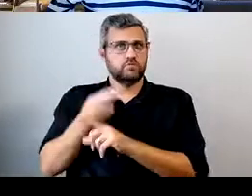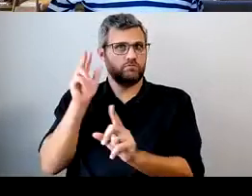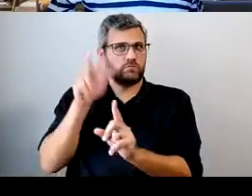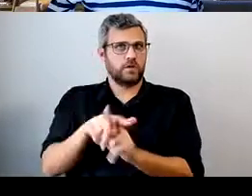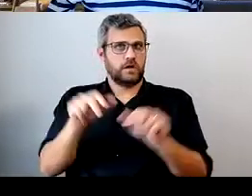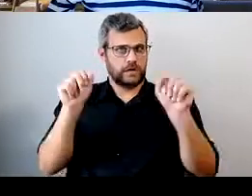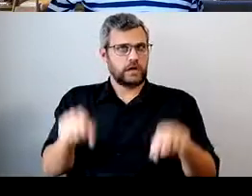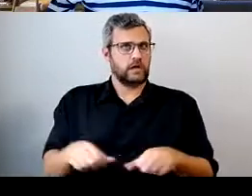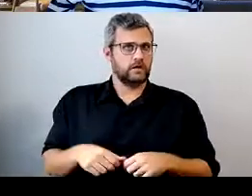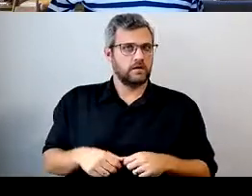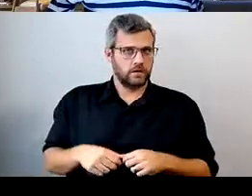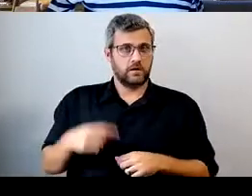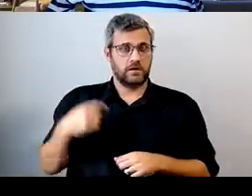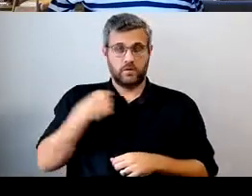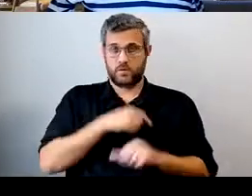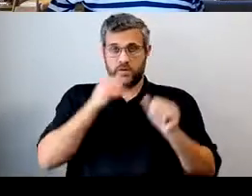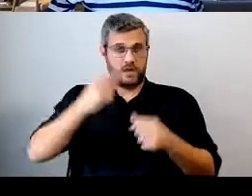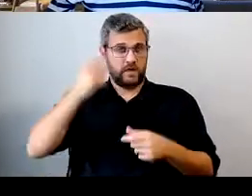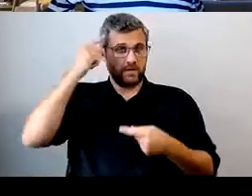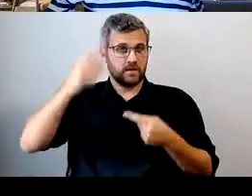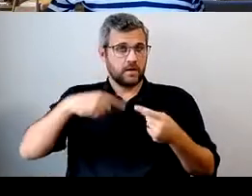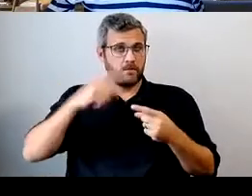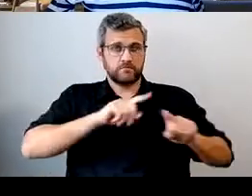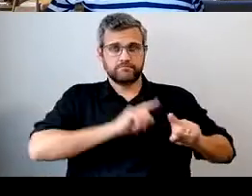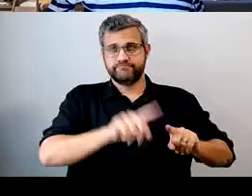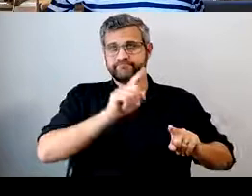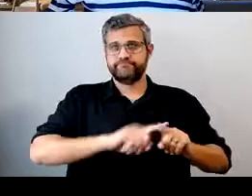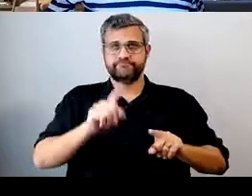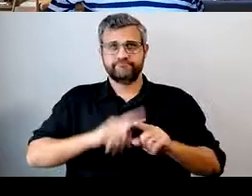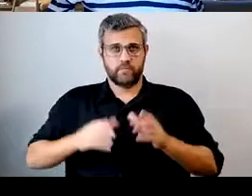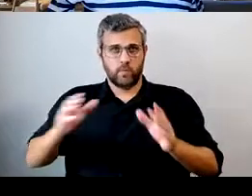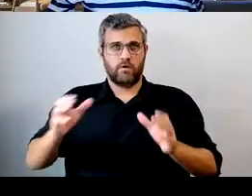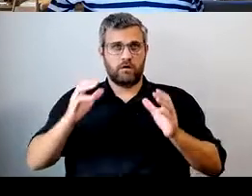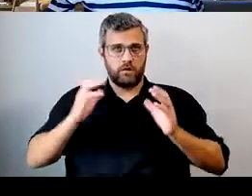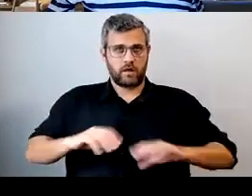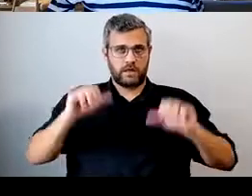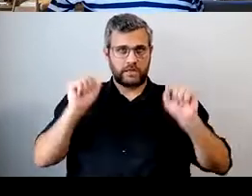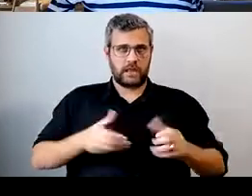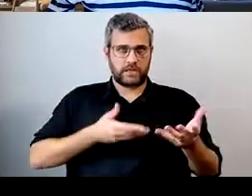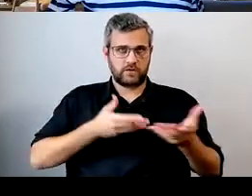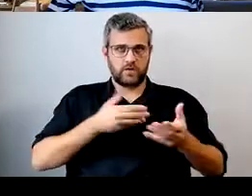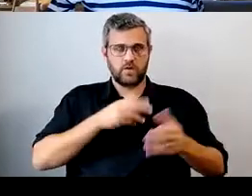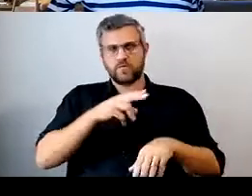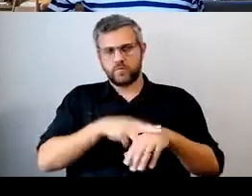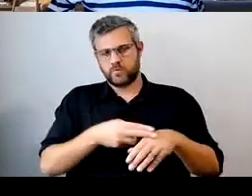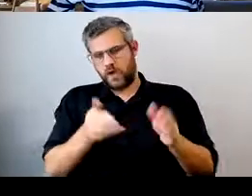and we can think about all of these ways that clients can interact. And of course, we're asking our clients what they prefer as well.